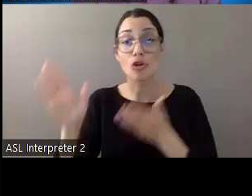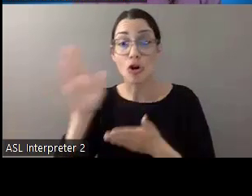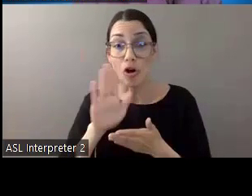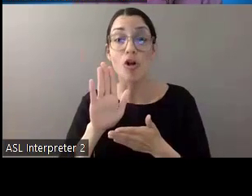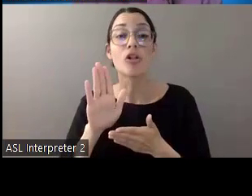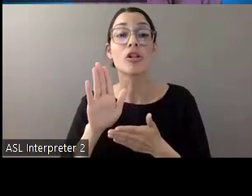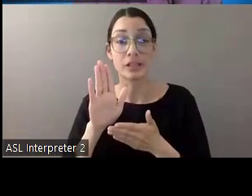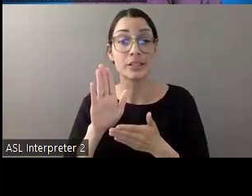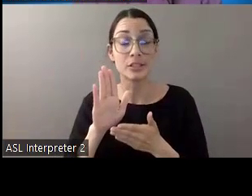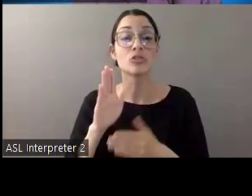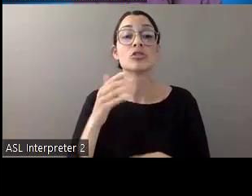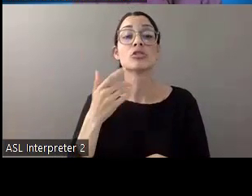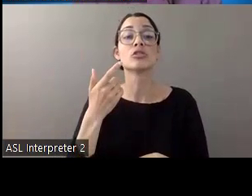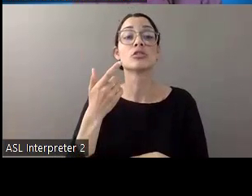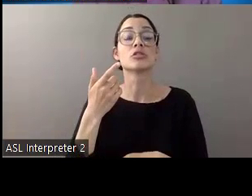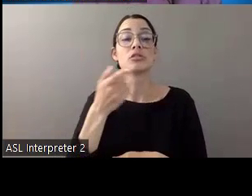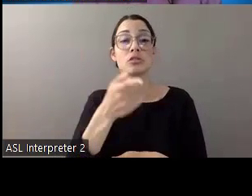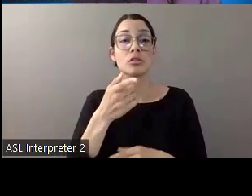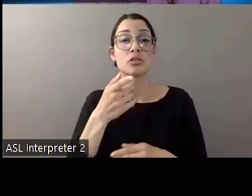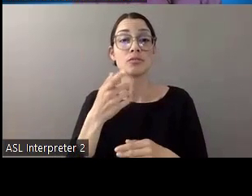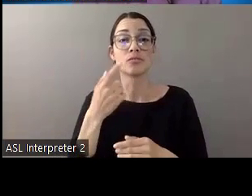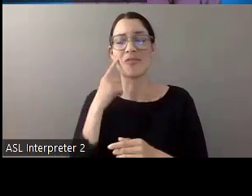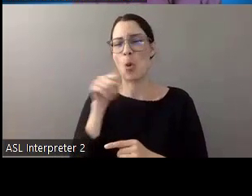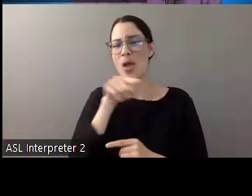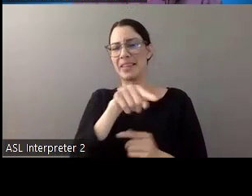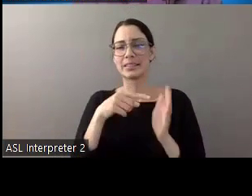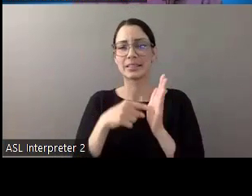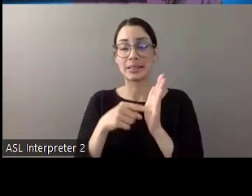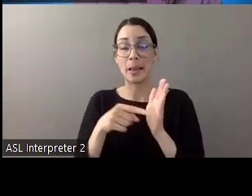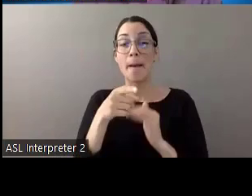this means that in this example, the institution is not REAP eligible,